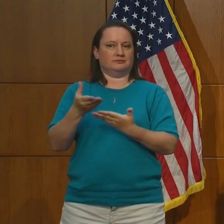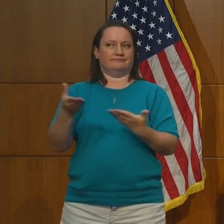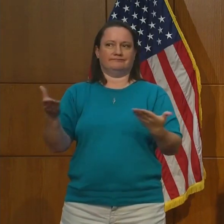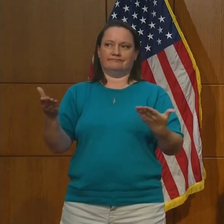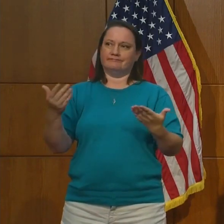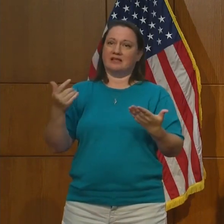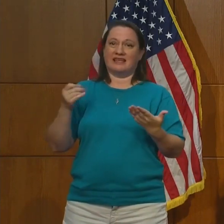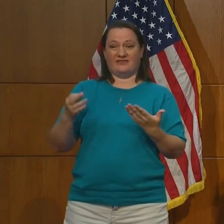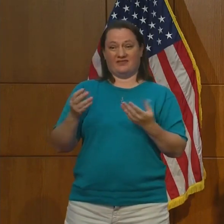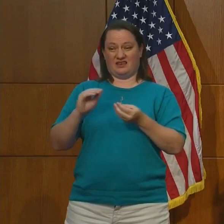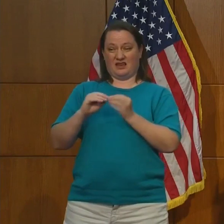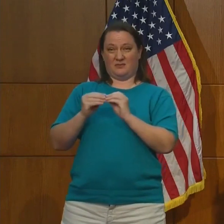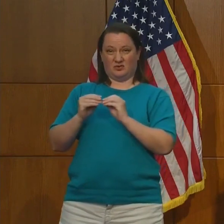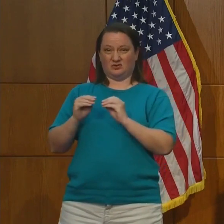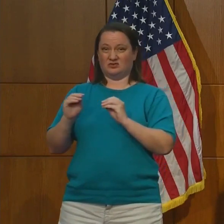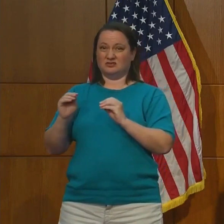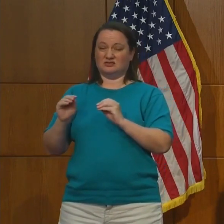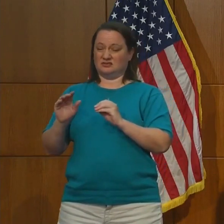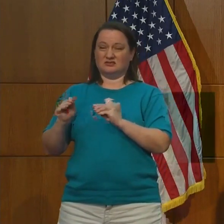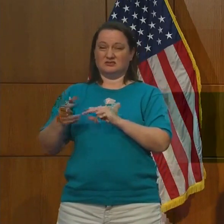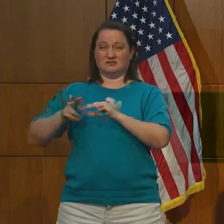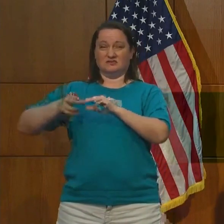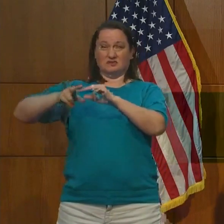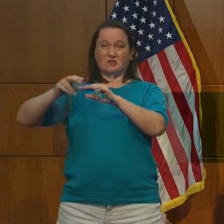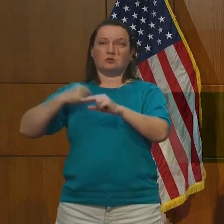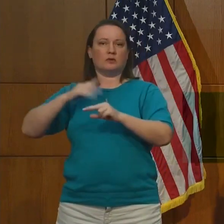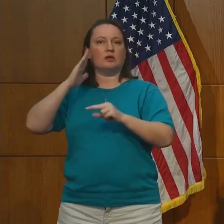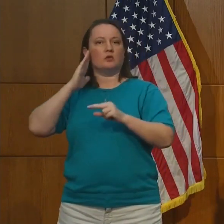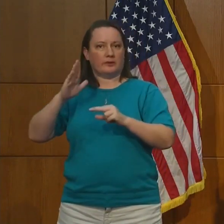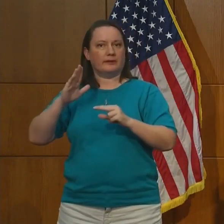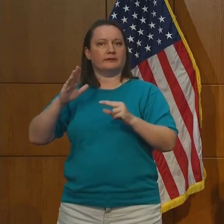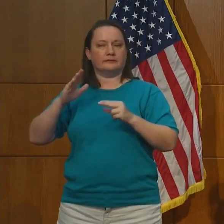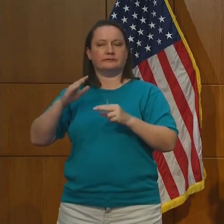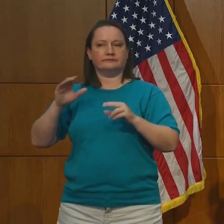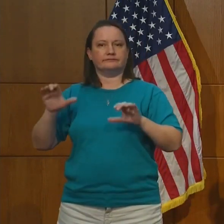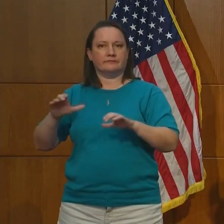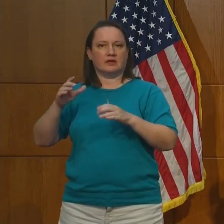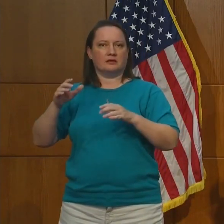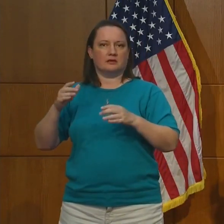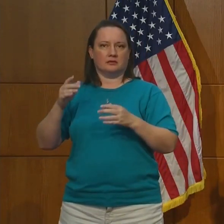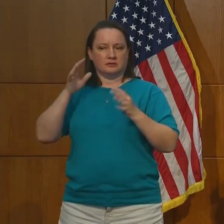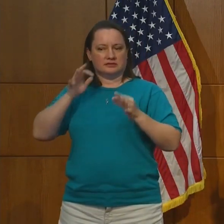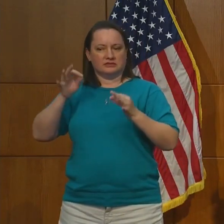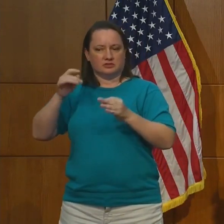A NOT BE A BROKEN BUT WE FILE A NUMBER SO WE BASE. A OPTION DRAW THE TABLE AND THAT I SEE